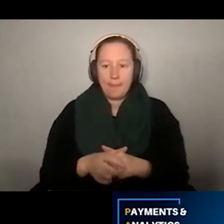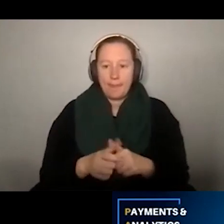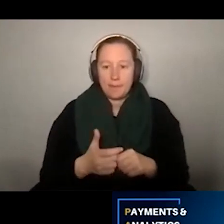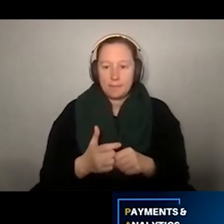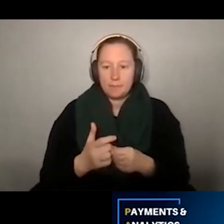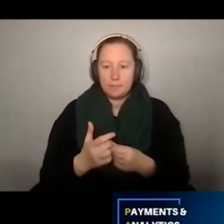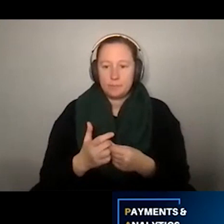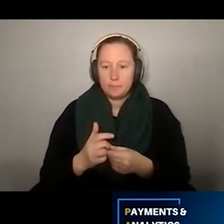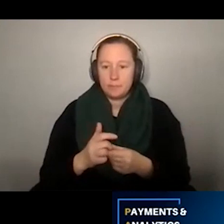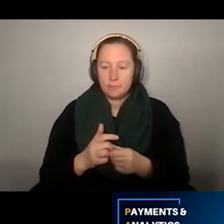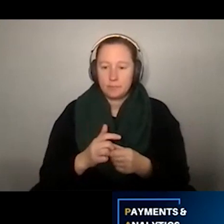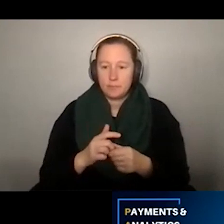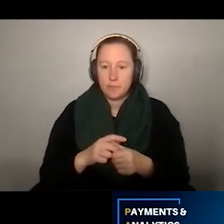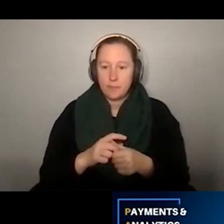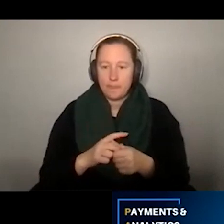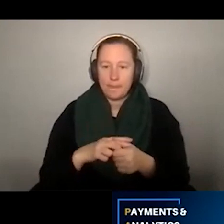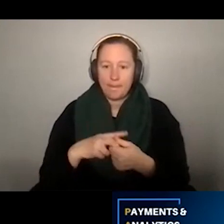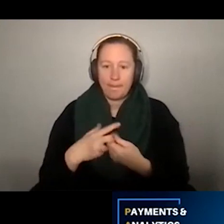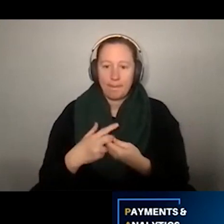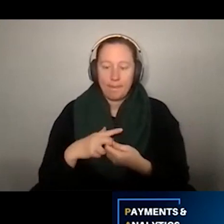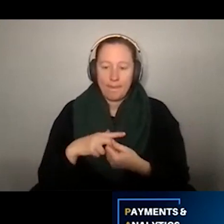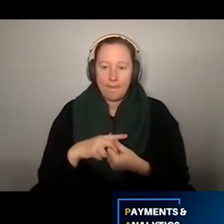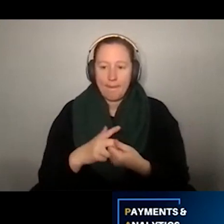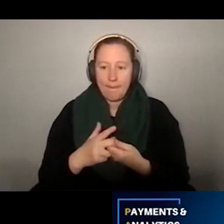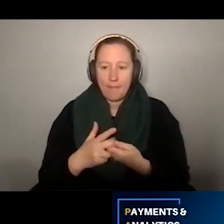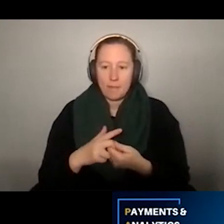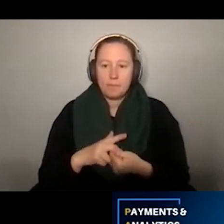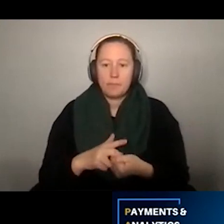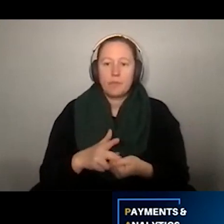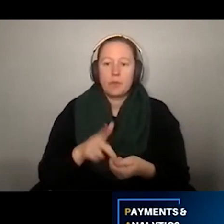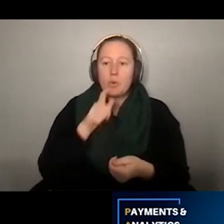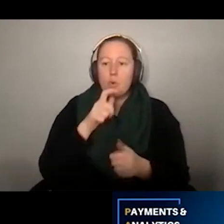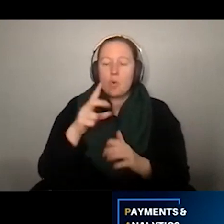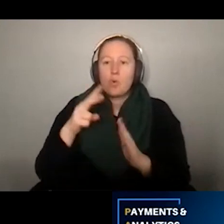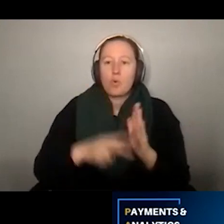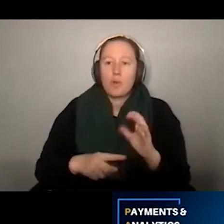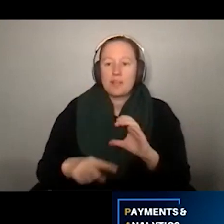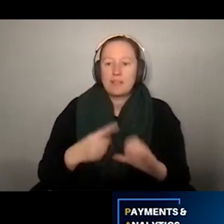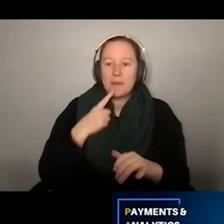Jeremy Leffler: Next question is, who is the emails for canceling funds?